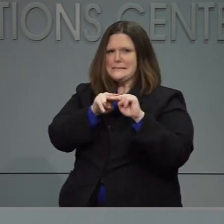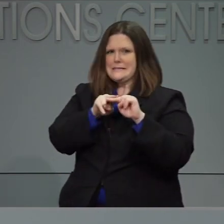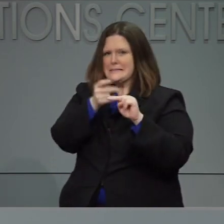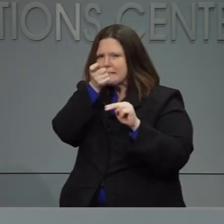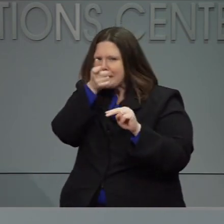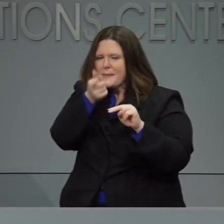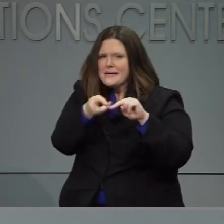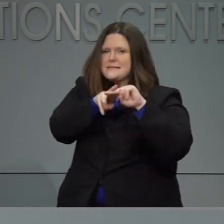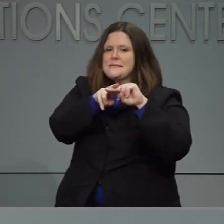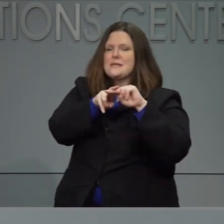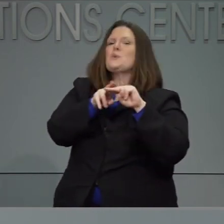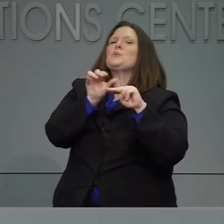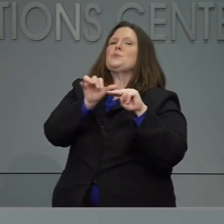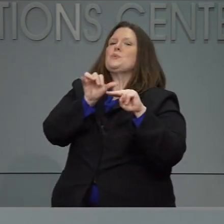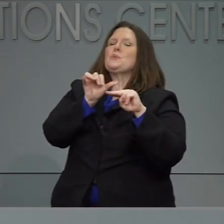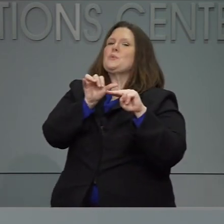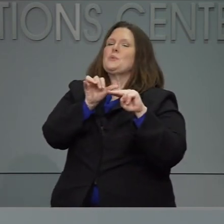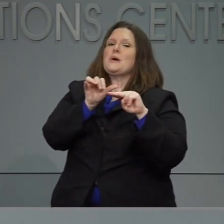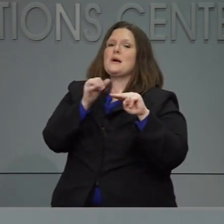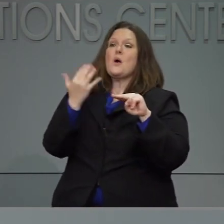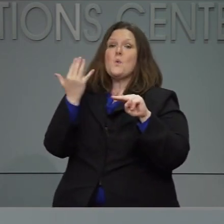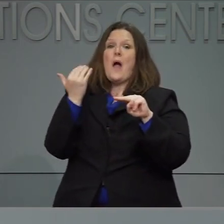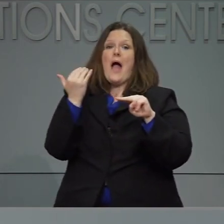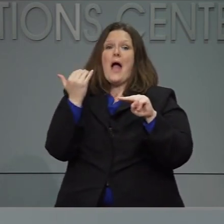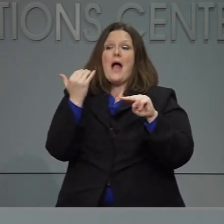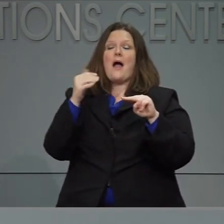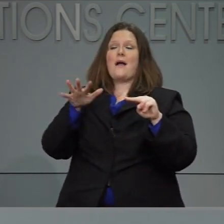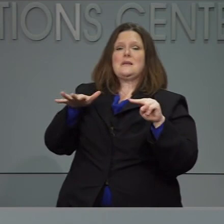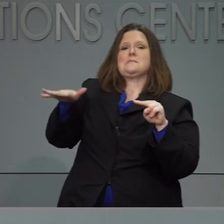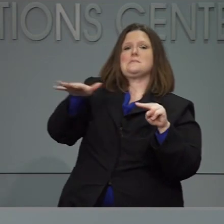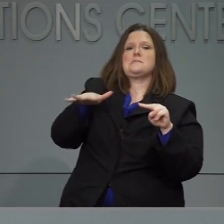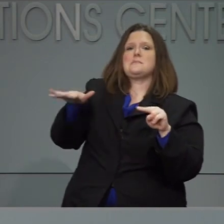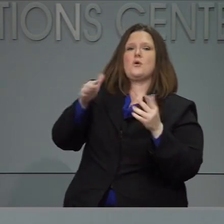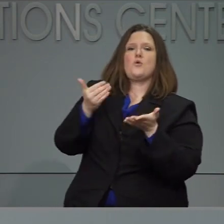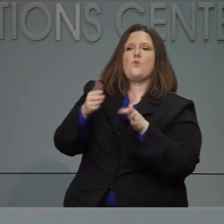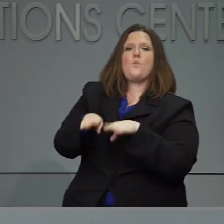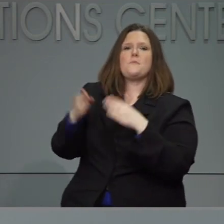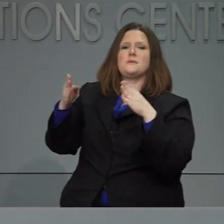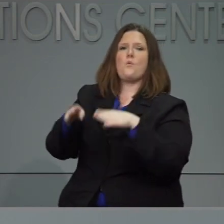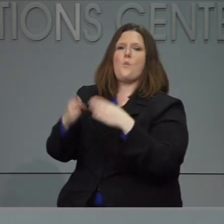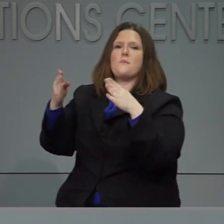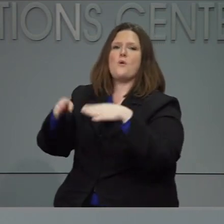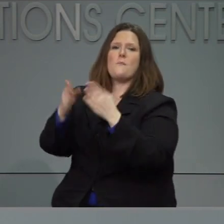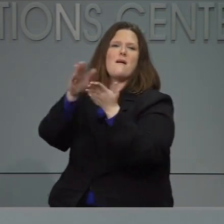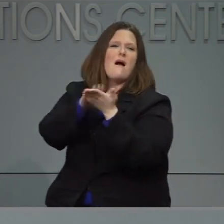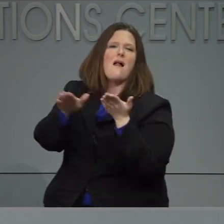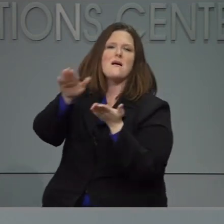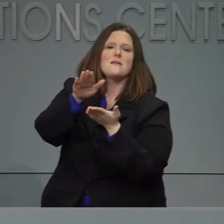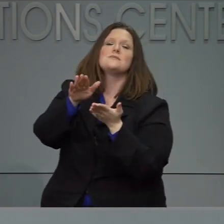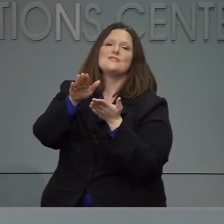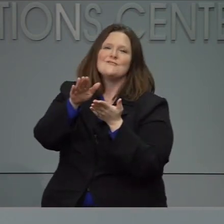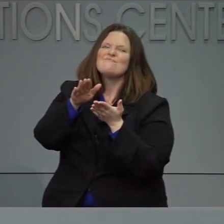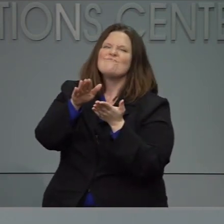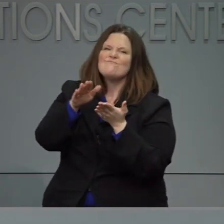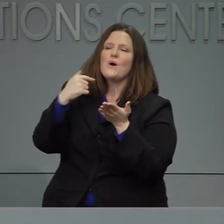TO LAST WEEK AND THAT IS LARGELY DRIVEN BY SOME OF THE REOPENINGS IN OUR UNIVERSITIES IN THE VIRAL SPREAD WE'RE